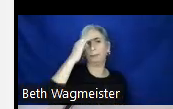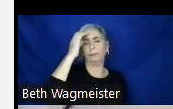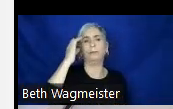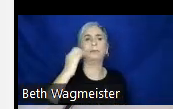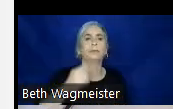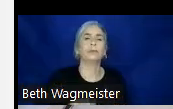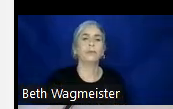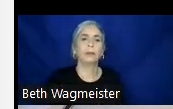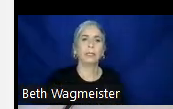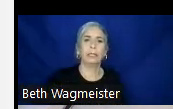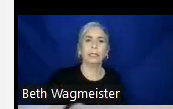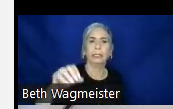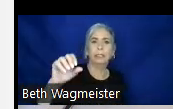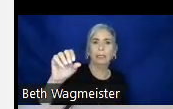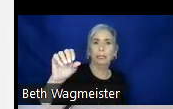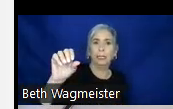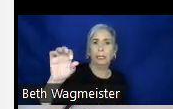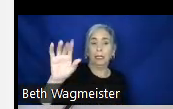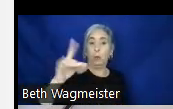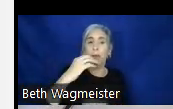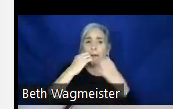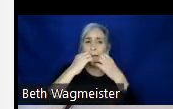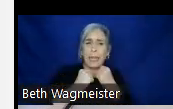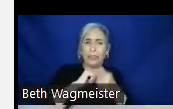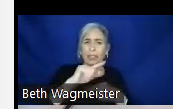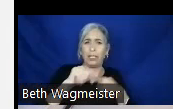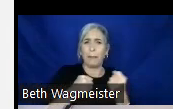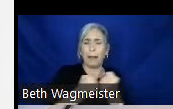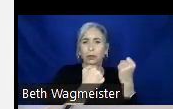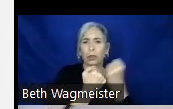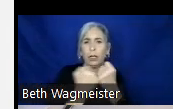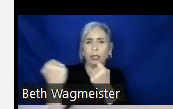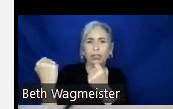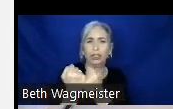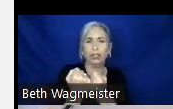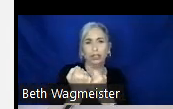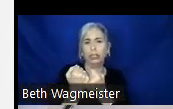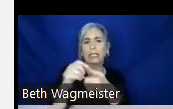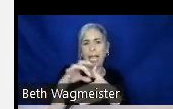Looking at Sanity, we are passionate about structured content, which is basically content